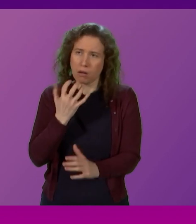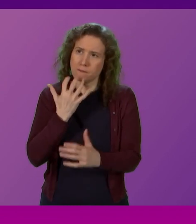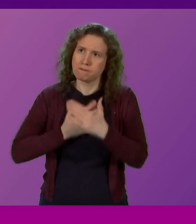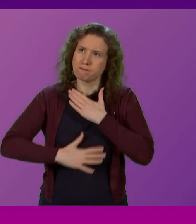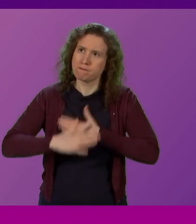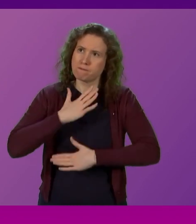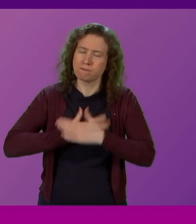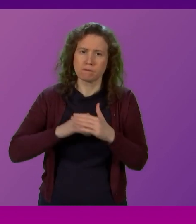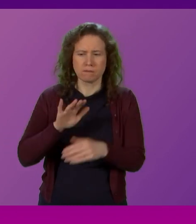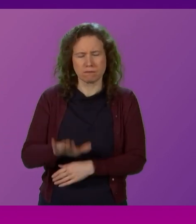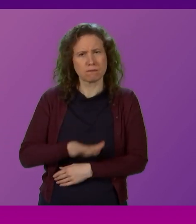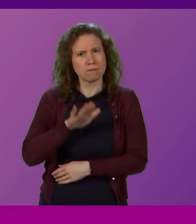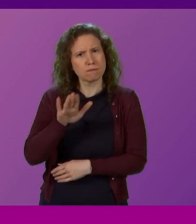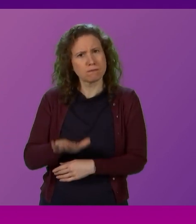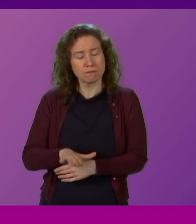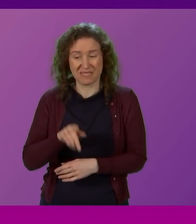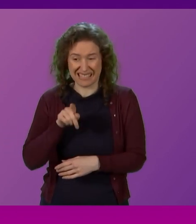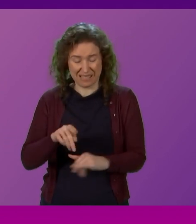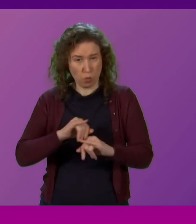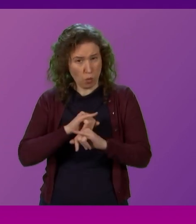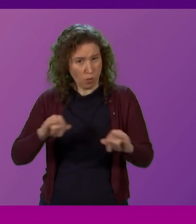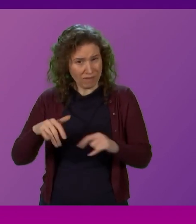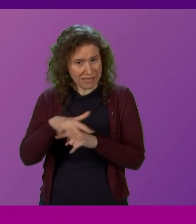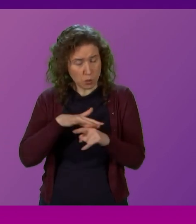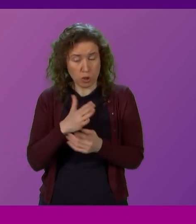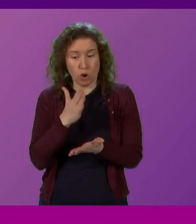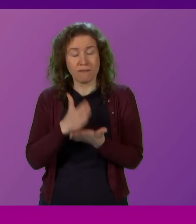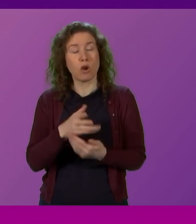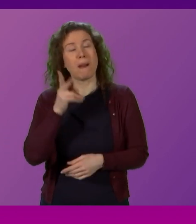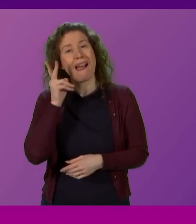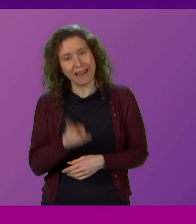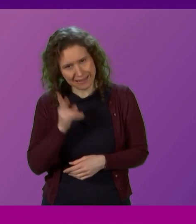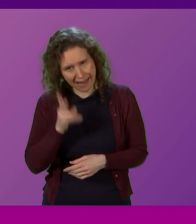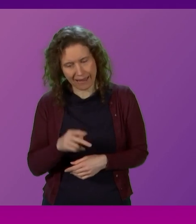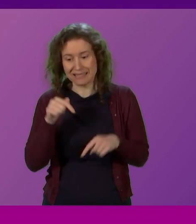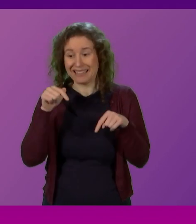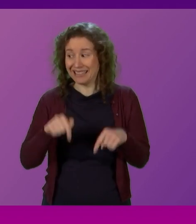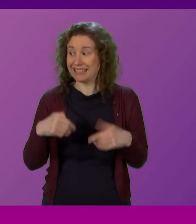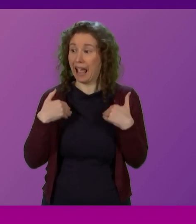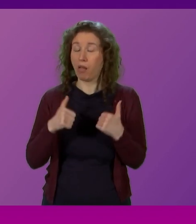put through.” That dire situation confirms, yet again, that the health secretary and the Government are